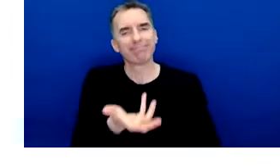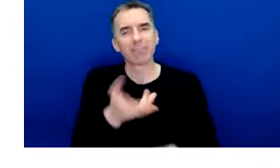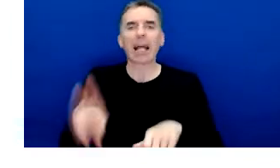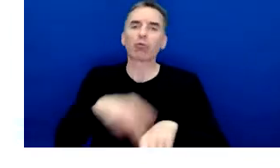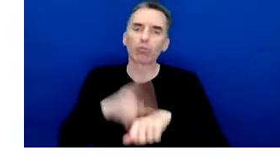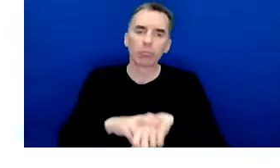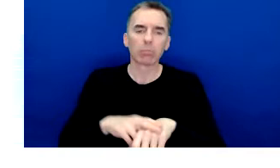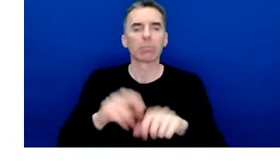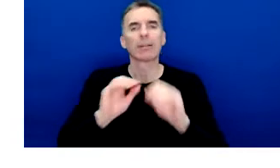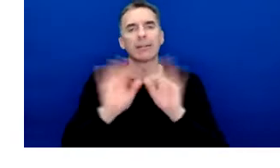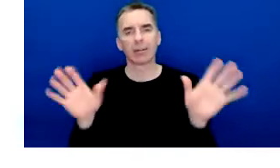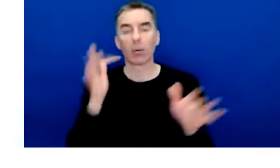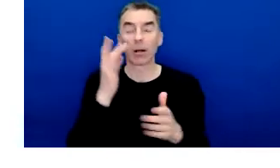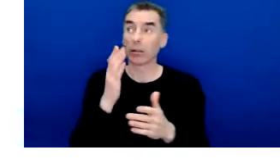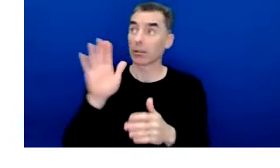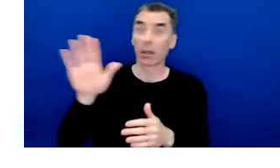that the district has written like an air